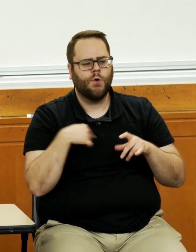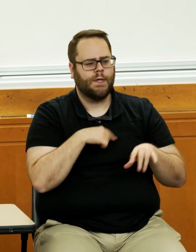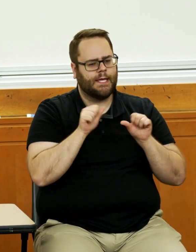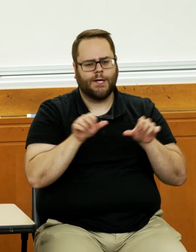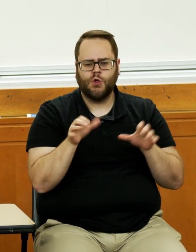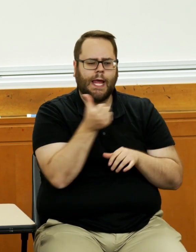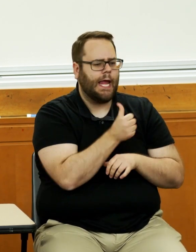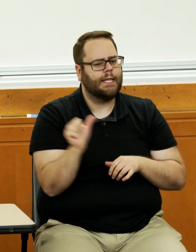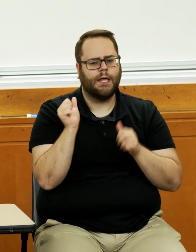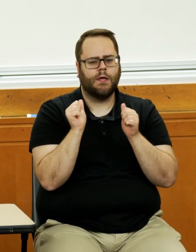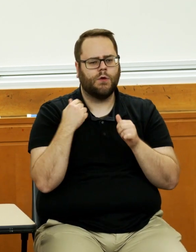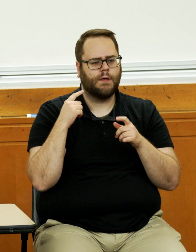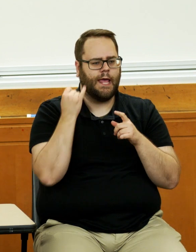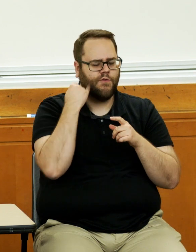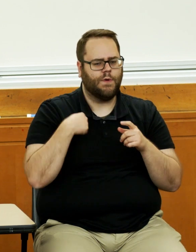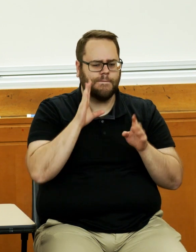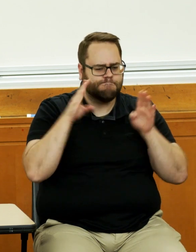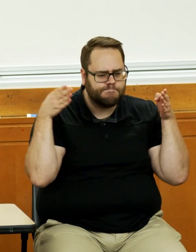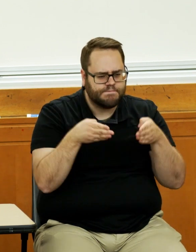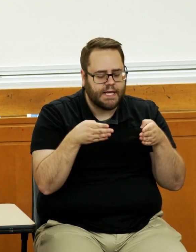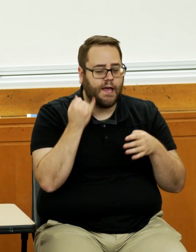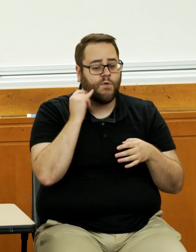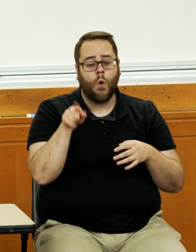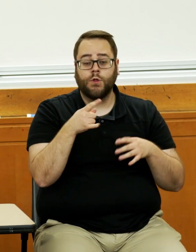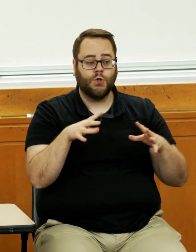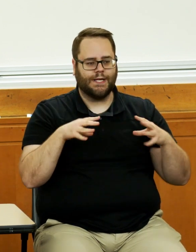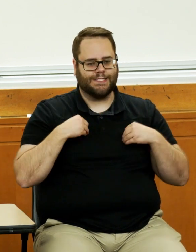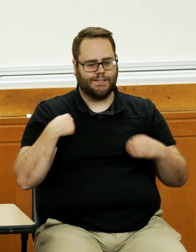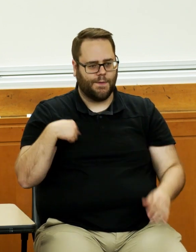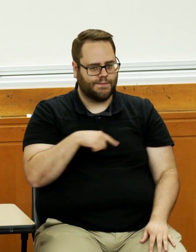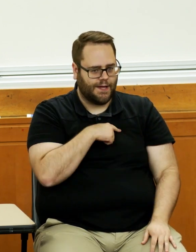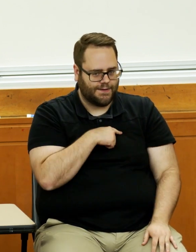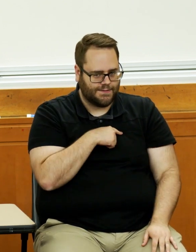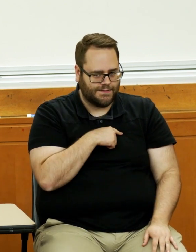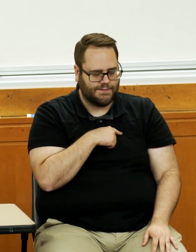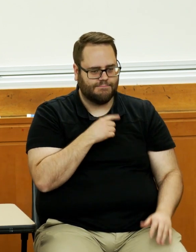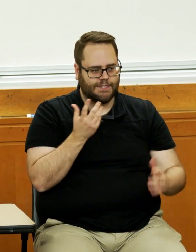doing anything we put our minds to if only you just accept us, you know, give us the proper